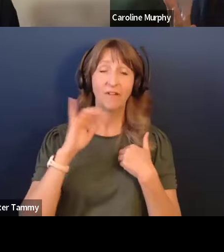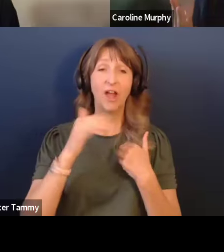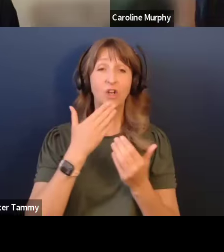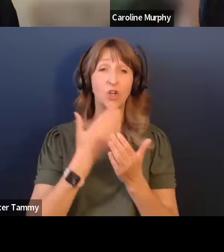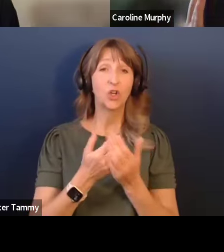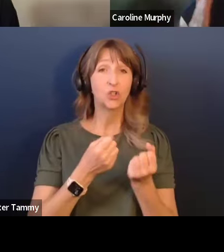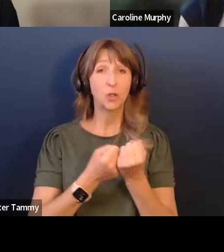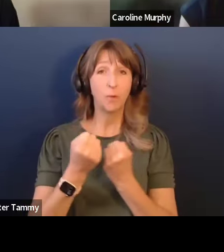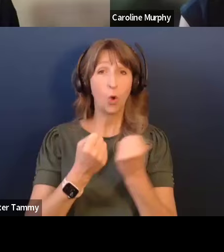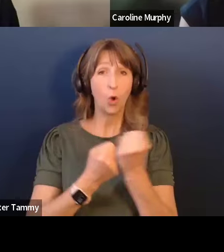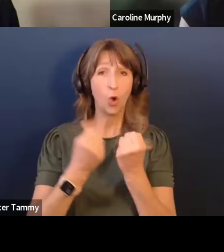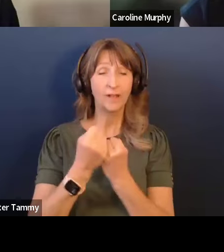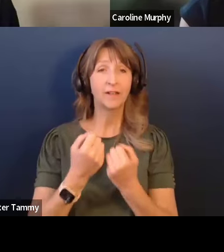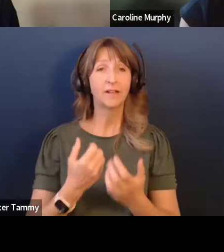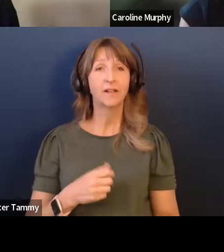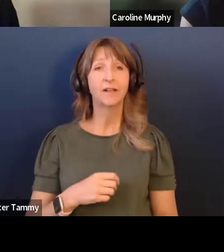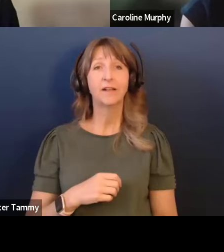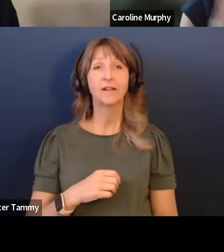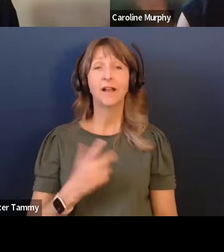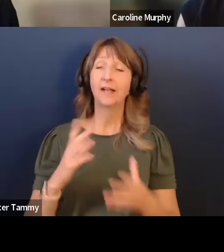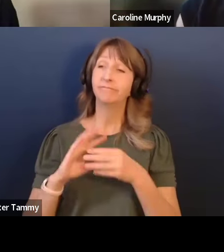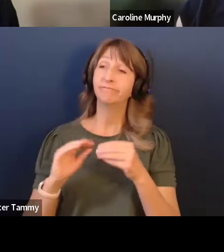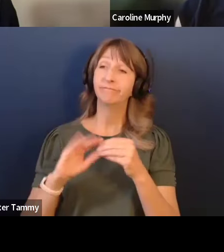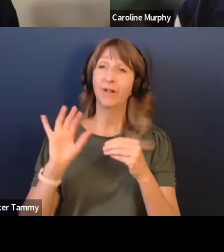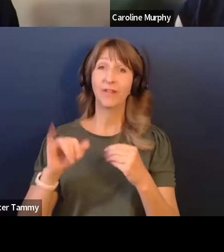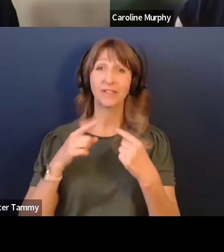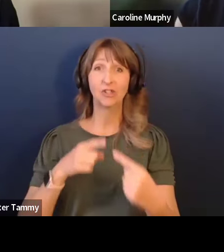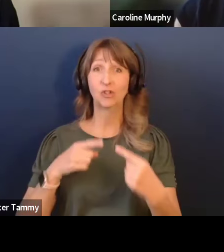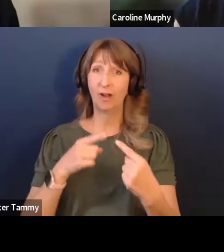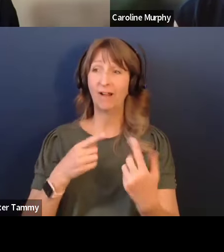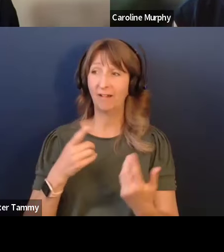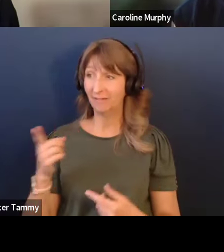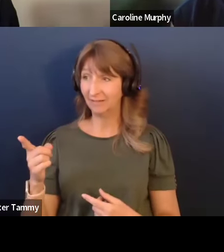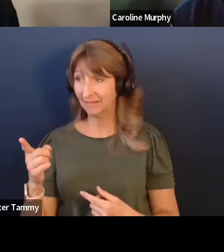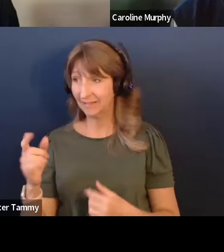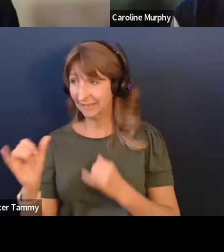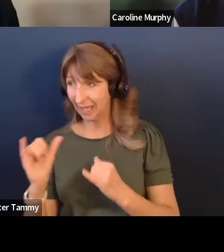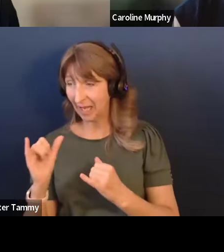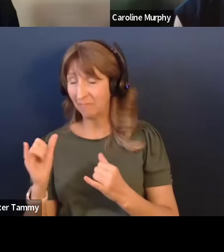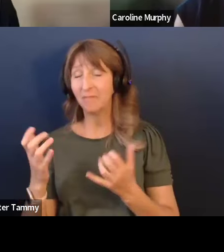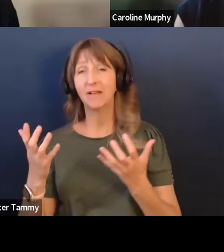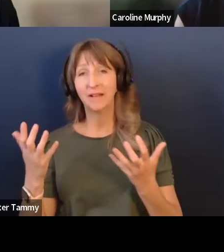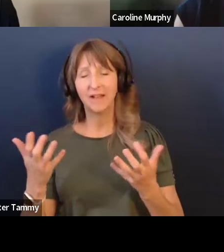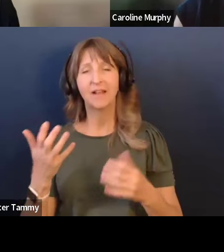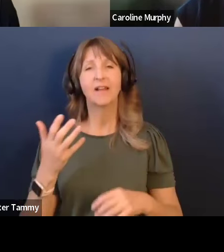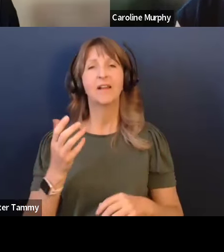are the struggles I interact with in this space. Other people do as much. Just making sure we're